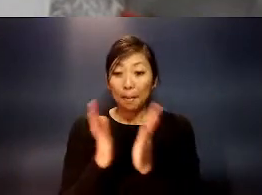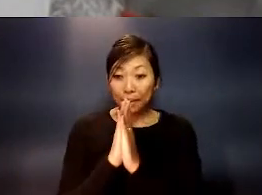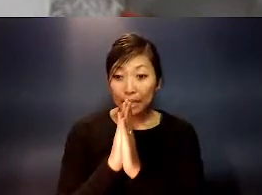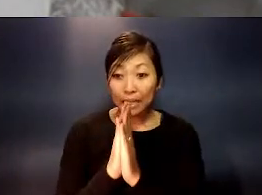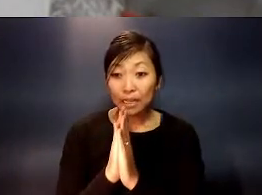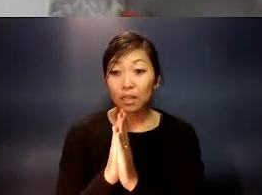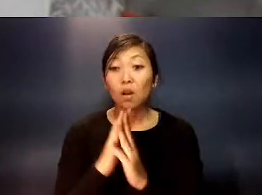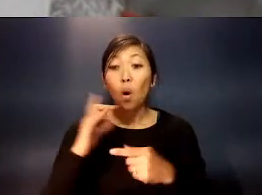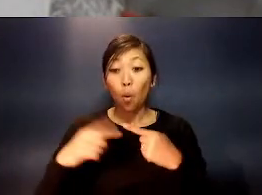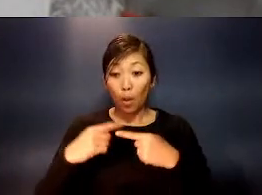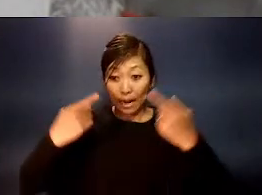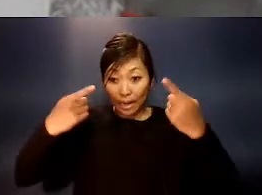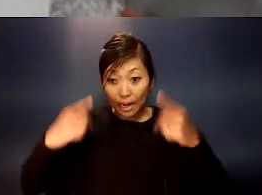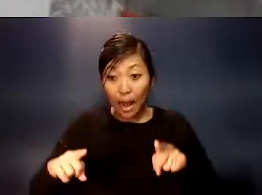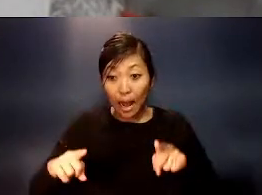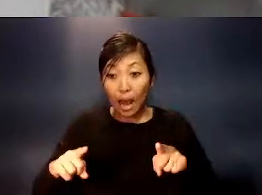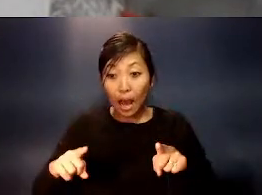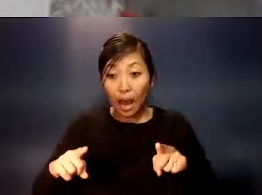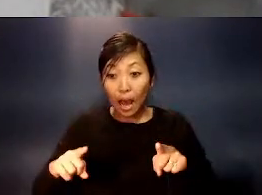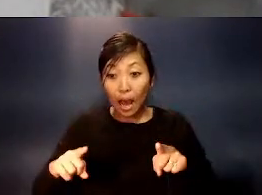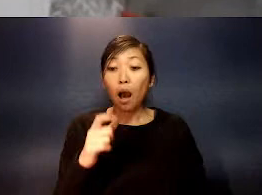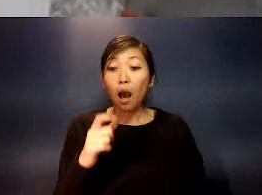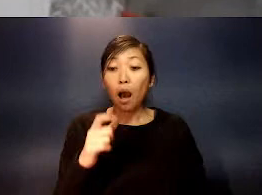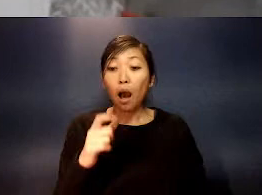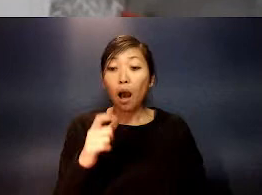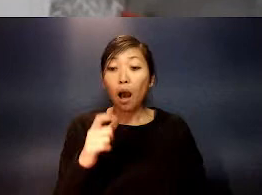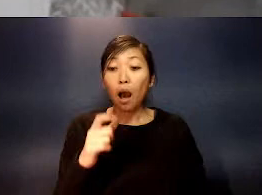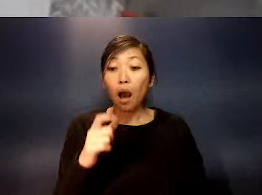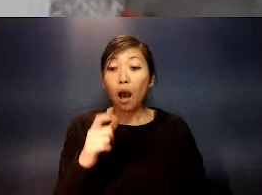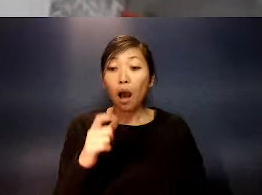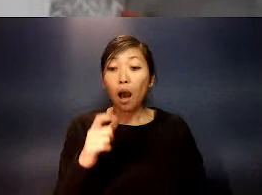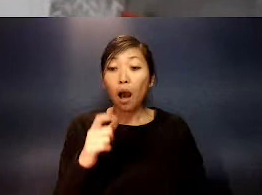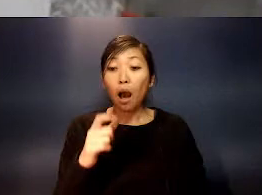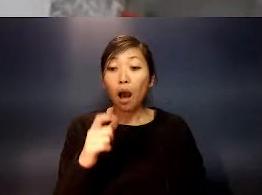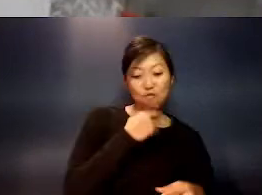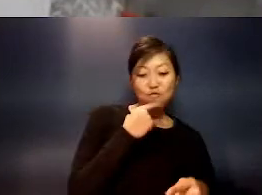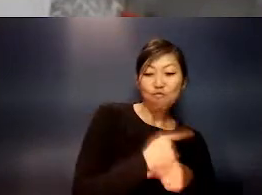WE STILL -- I HEARD FROM A LOT OF PEOPLE THAT THEY FELT DIFFERENTLY THAN I DID, THAT THEY PUT A LOT OF FAITH IN